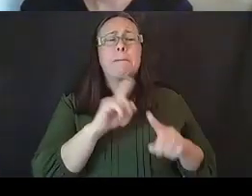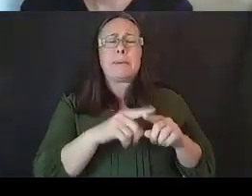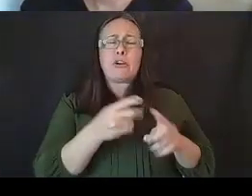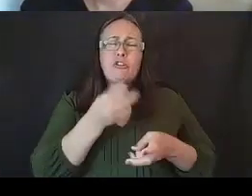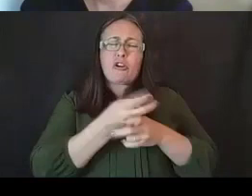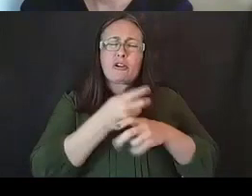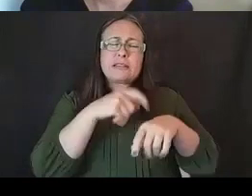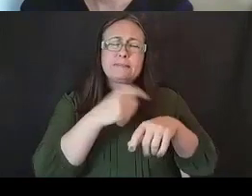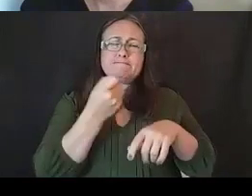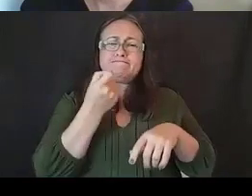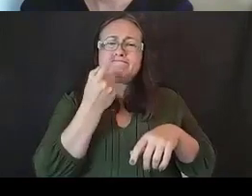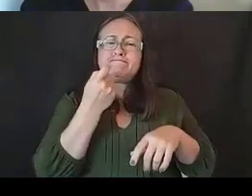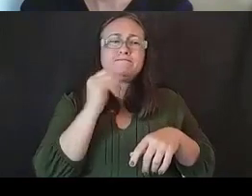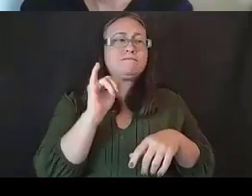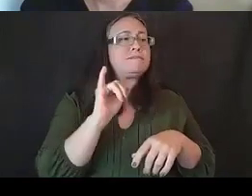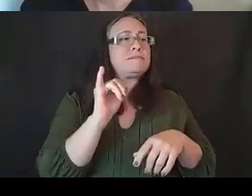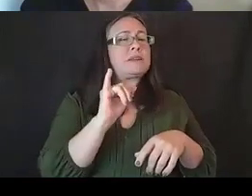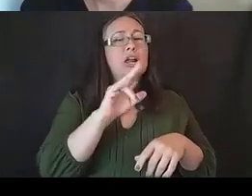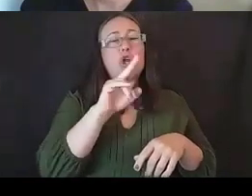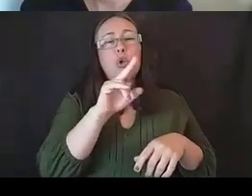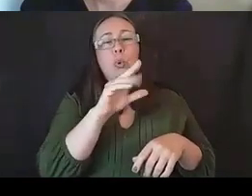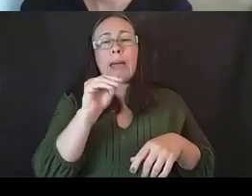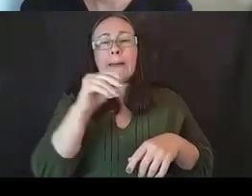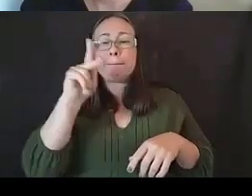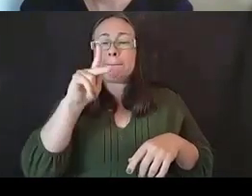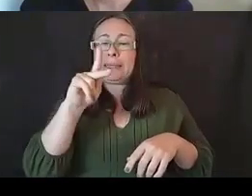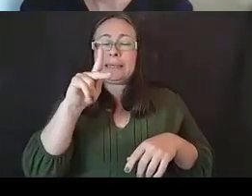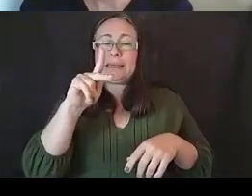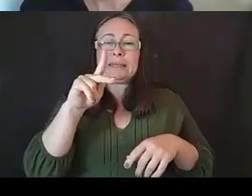why for like U and P grant types occasionally the total costs